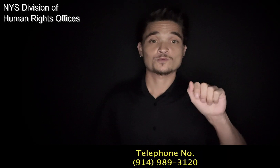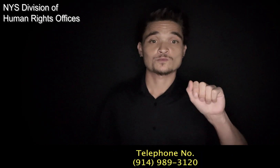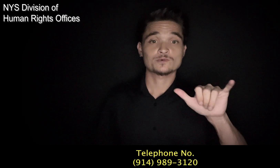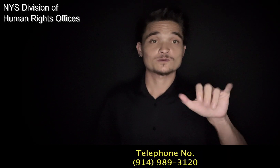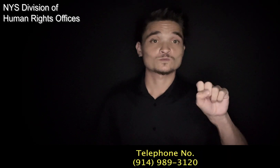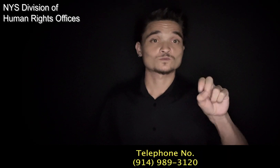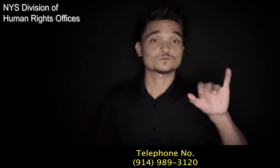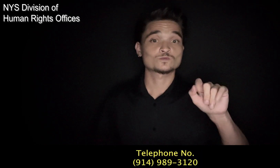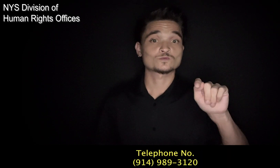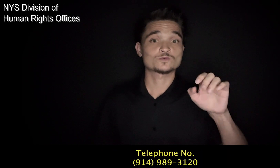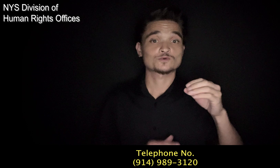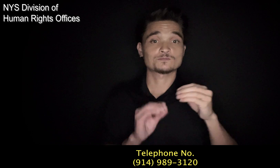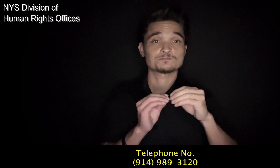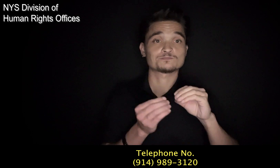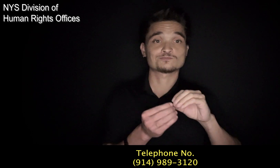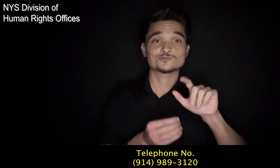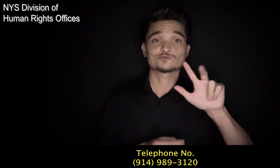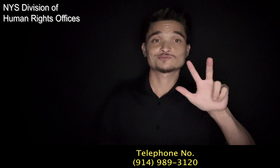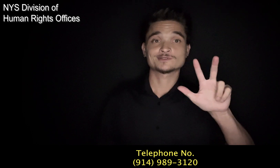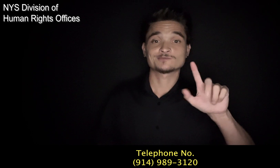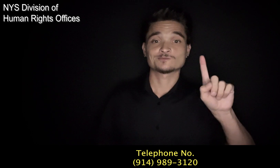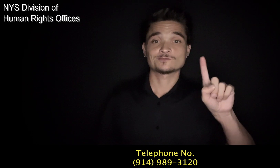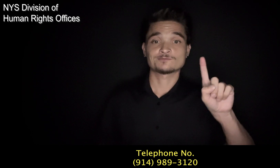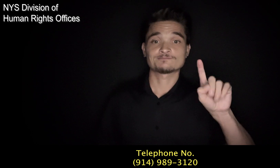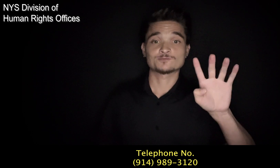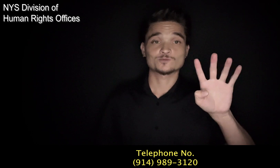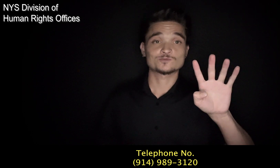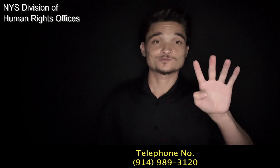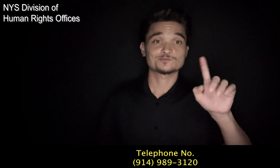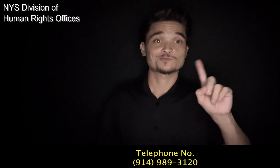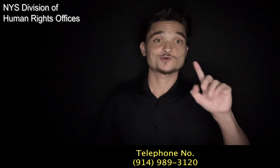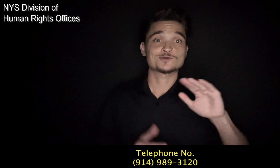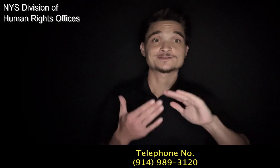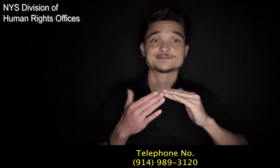Telephone No. (914) 989-3120